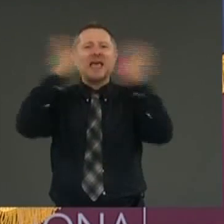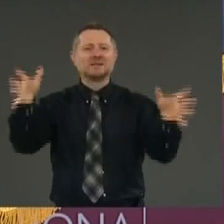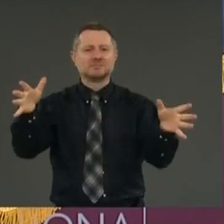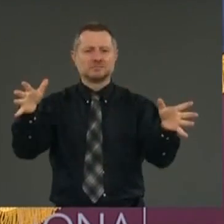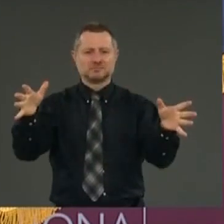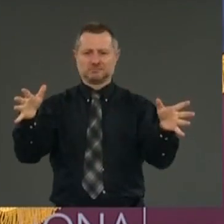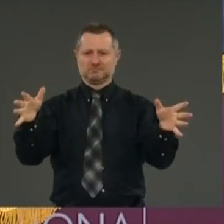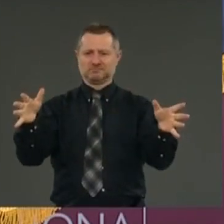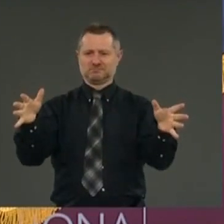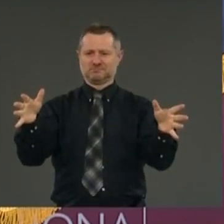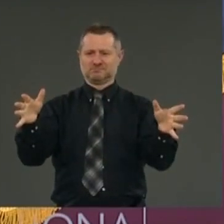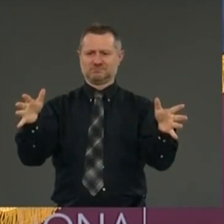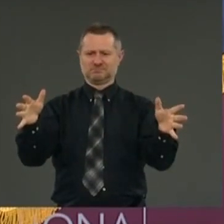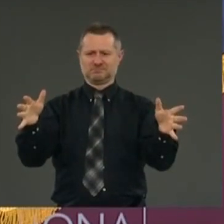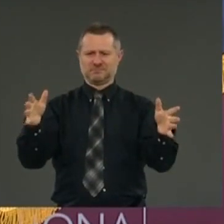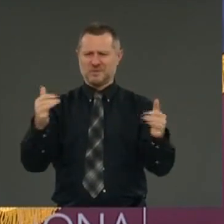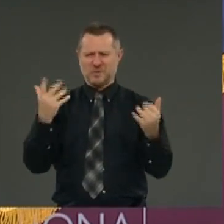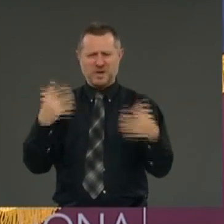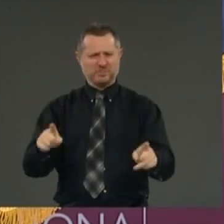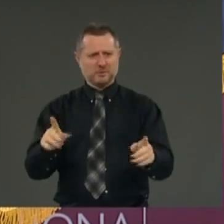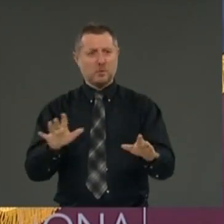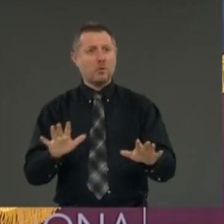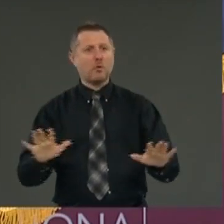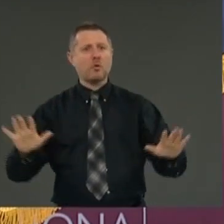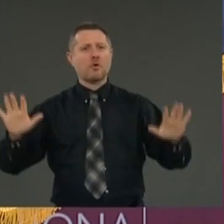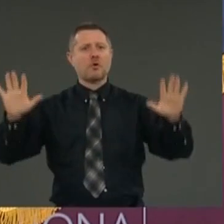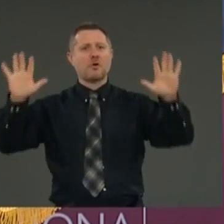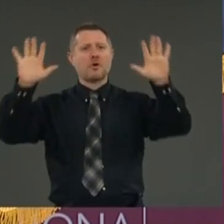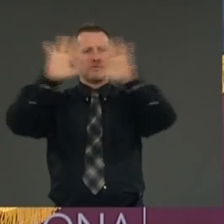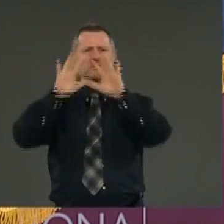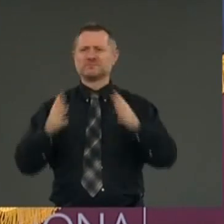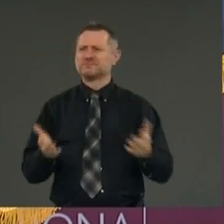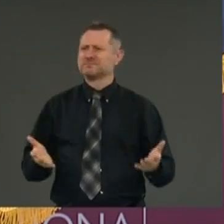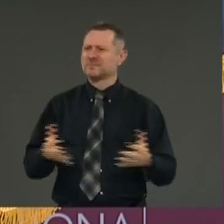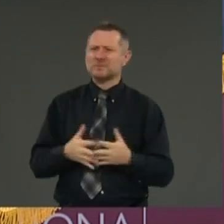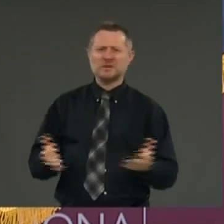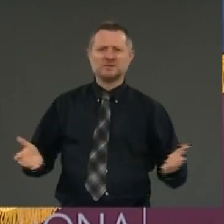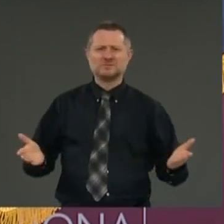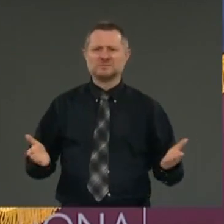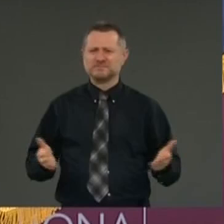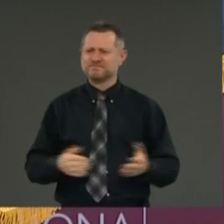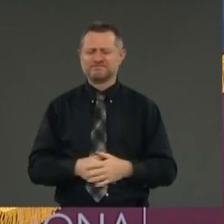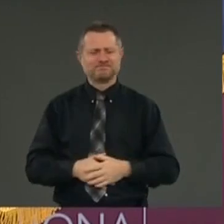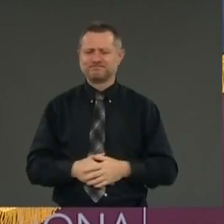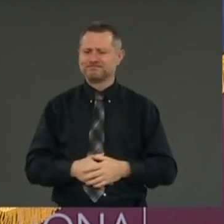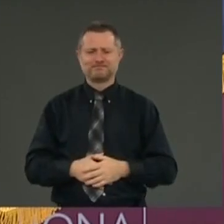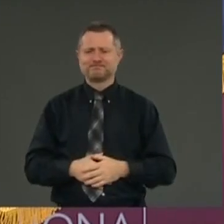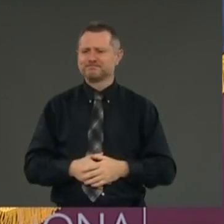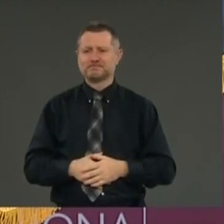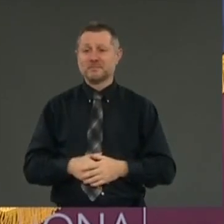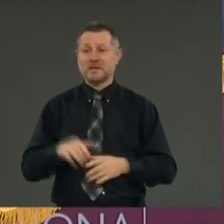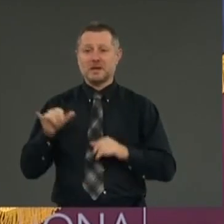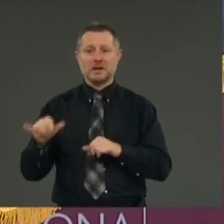AND SEEING THE SAME THING AND NOT LEARNING THE LESSON. THEN WITH THAT HAPPENING IN A